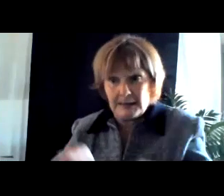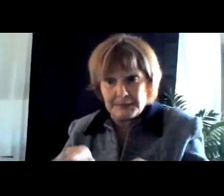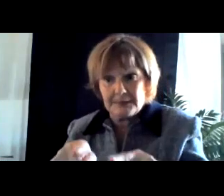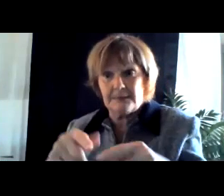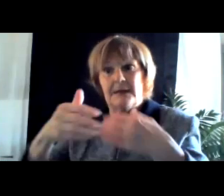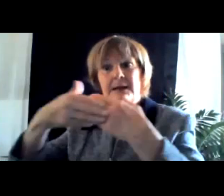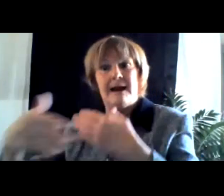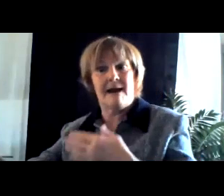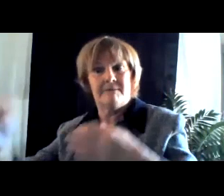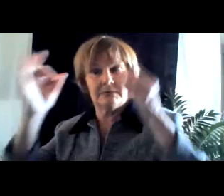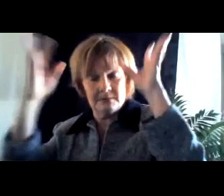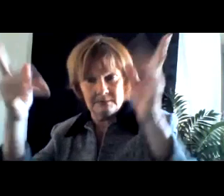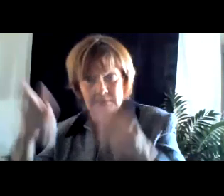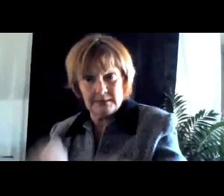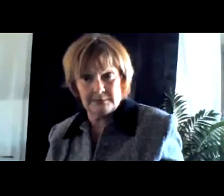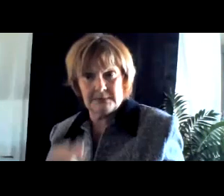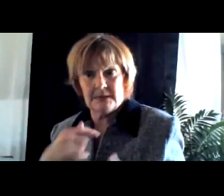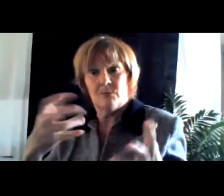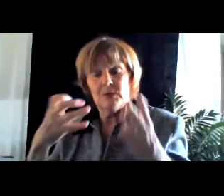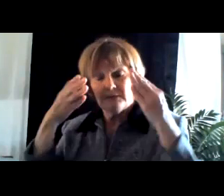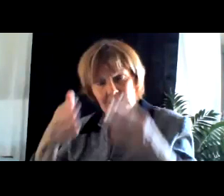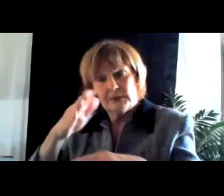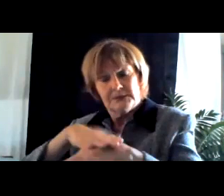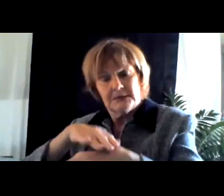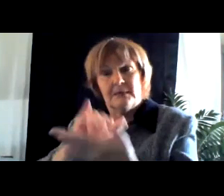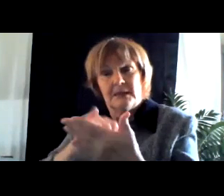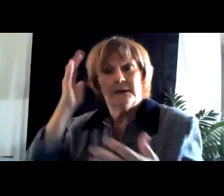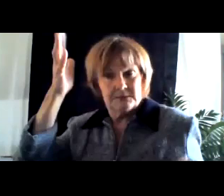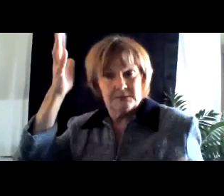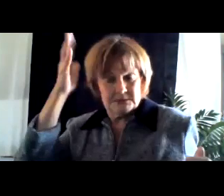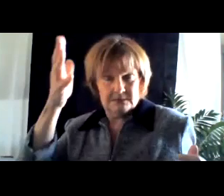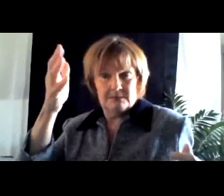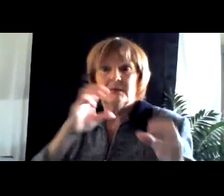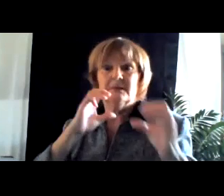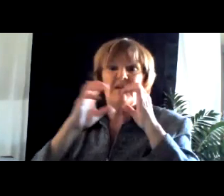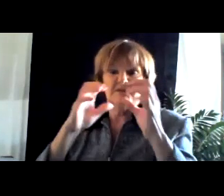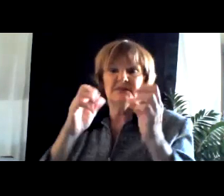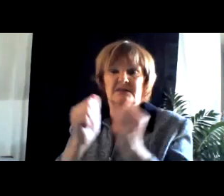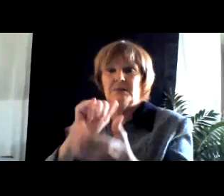as much as much as we'd like it to. So we're hopefully gonna start having those conversations a bit more. If you have resources, if you have information,